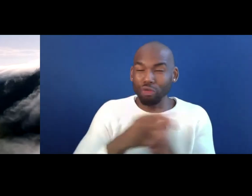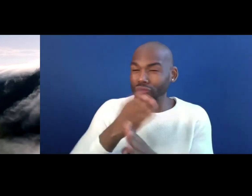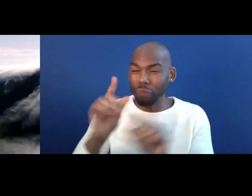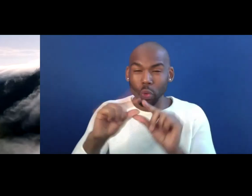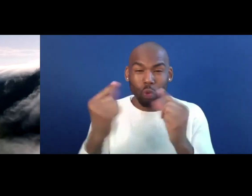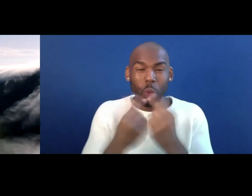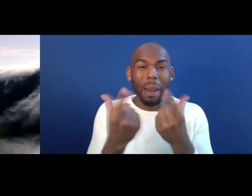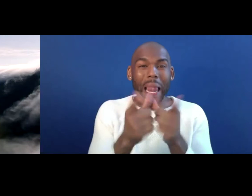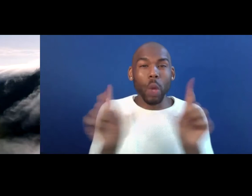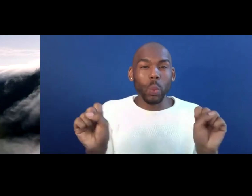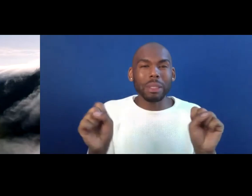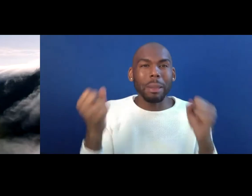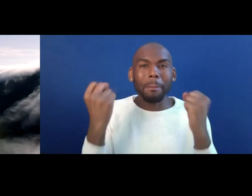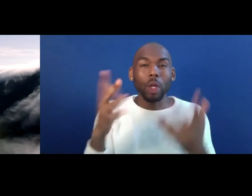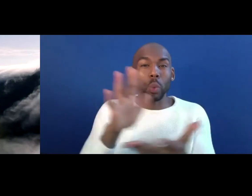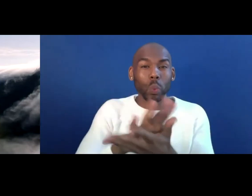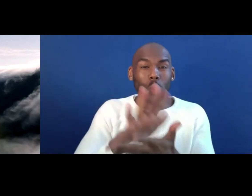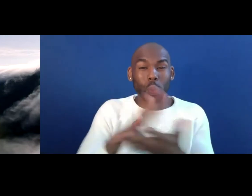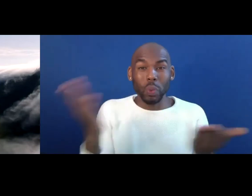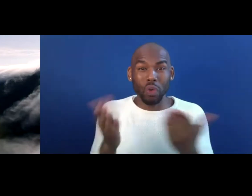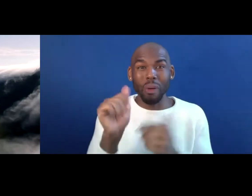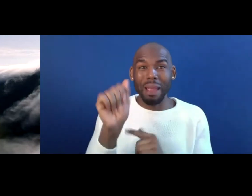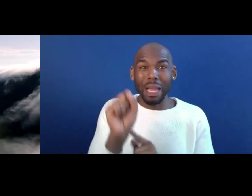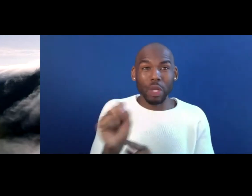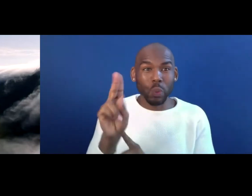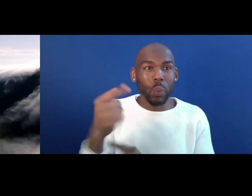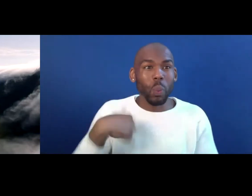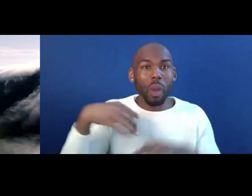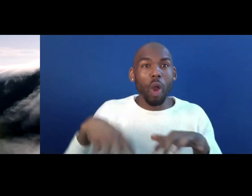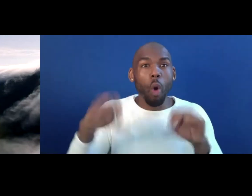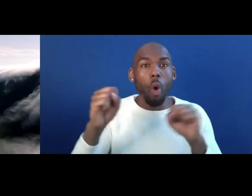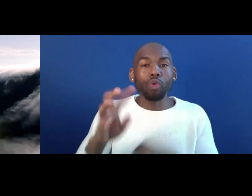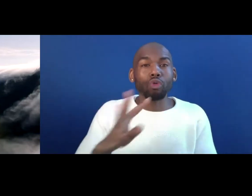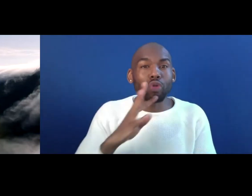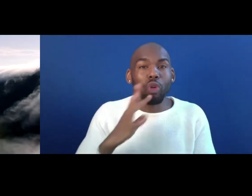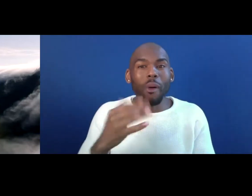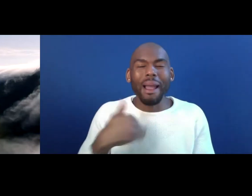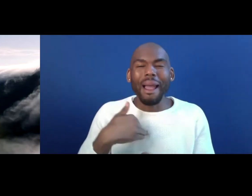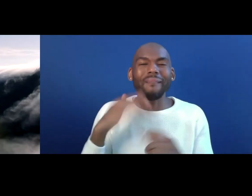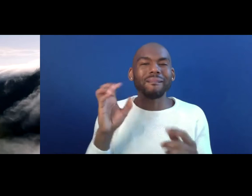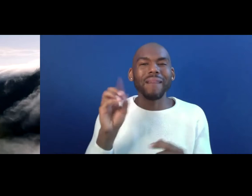many schools of ASU, and we host talks, engage in outreach, and generally spread the good word about